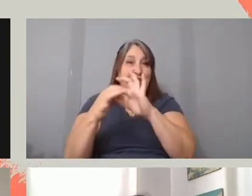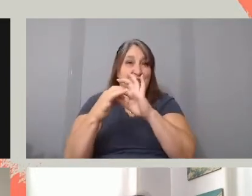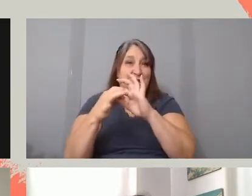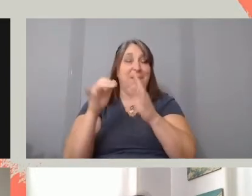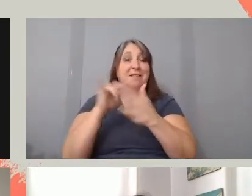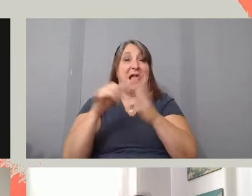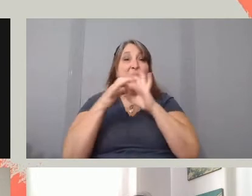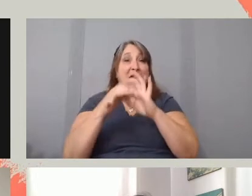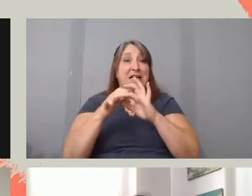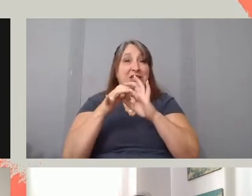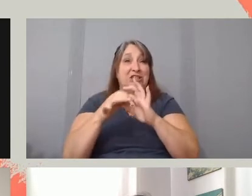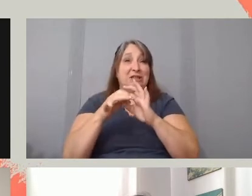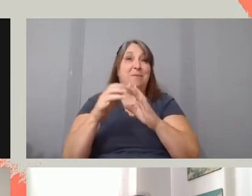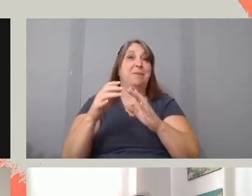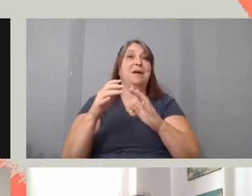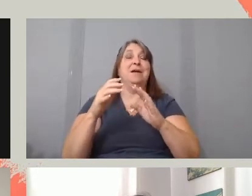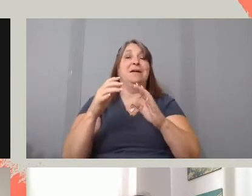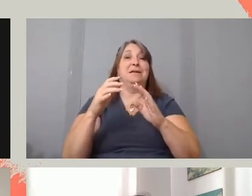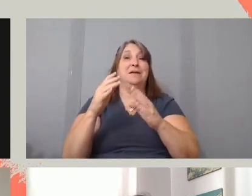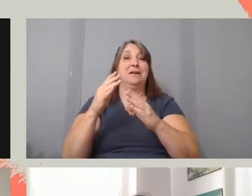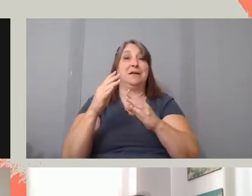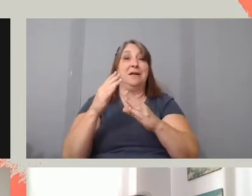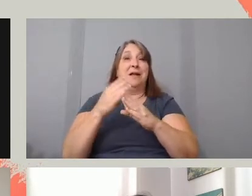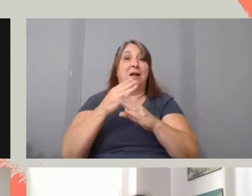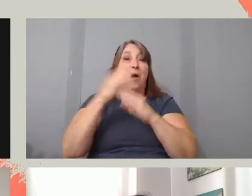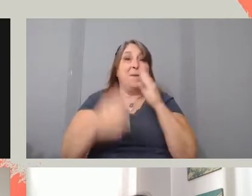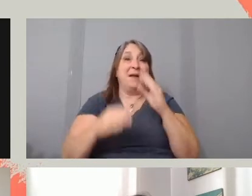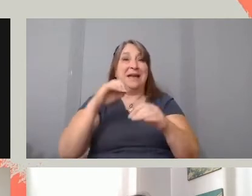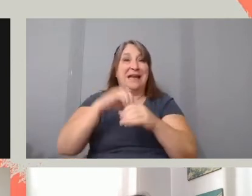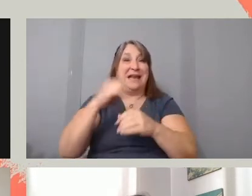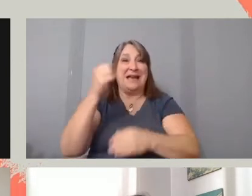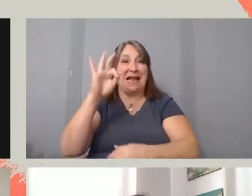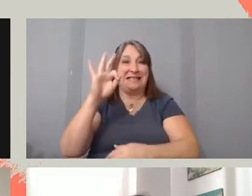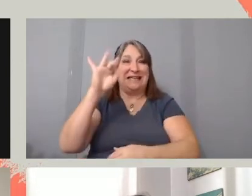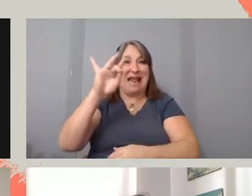with the creation of the Independent Television Service.